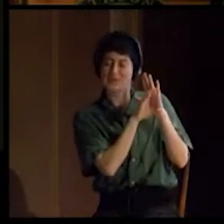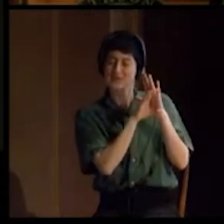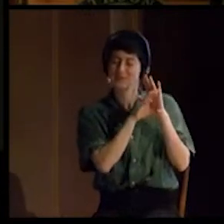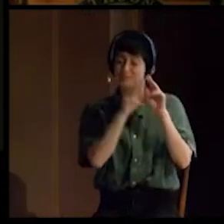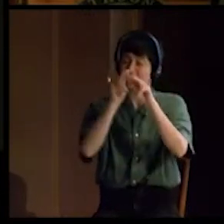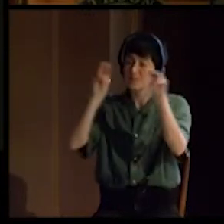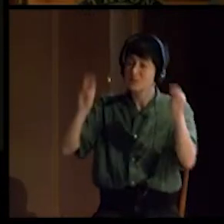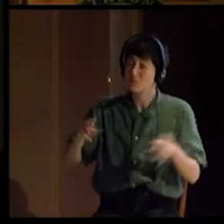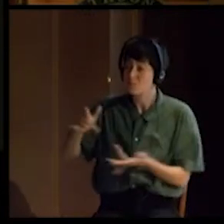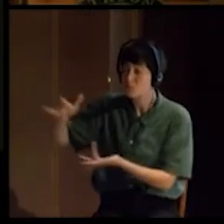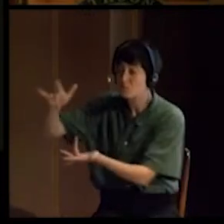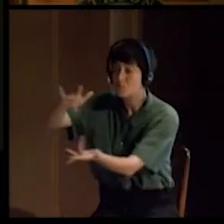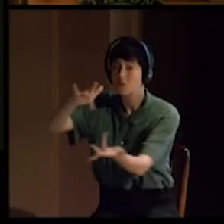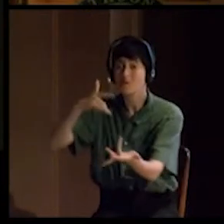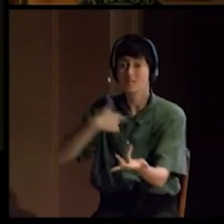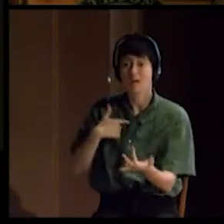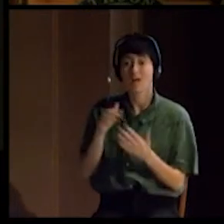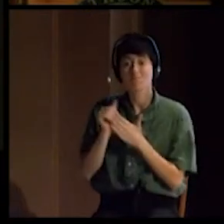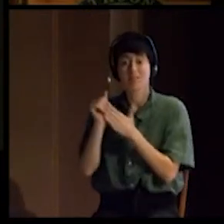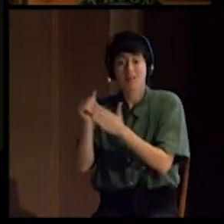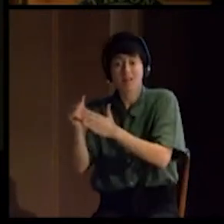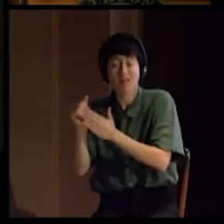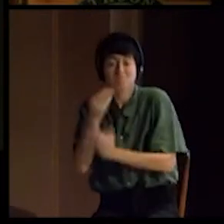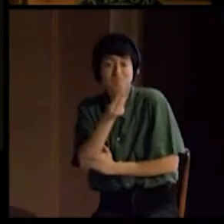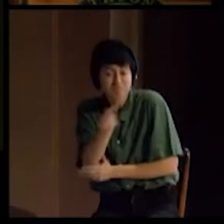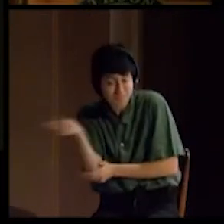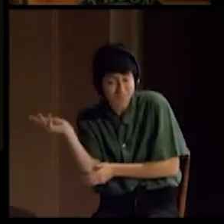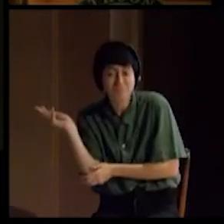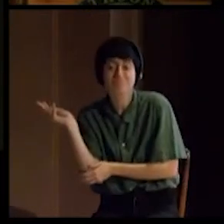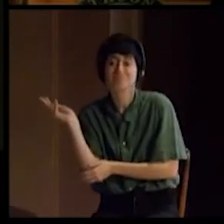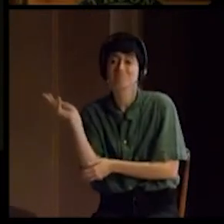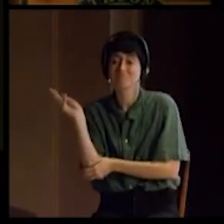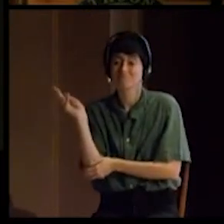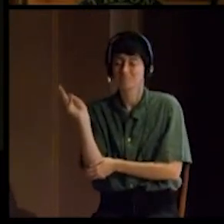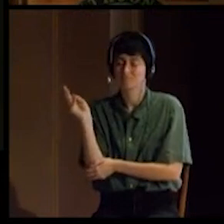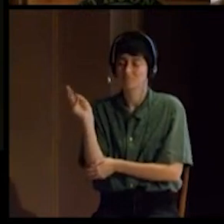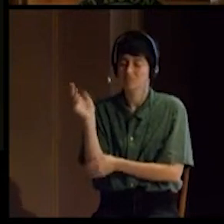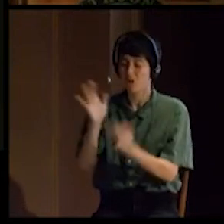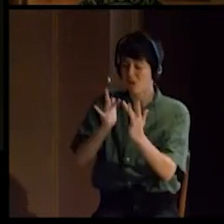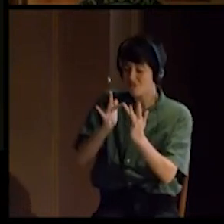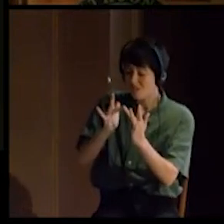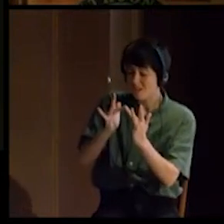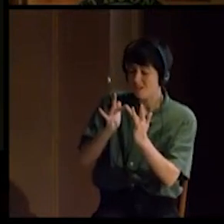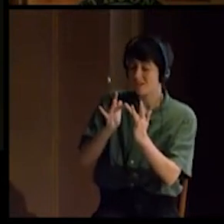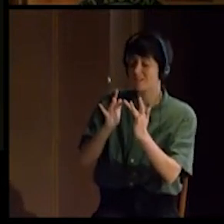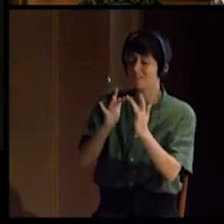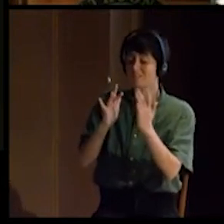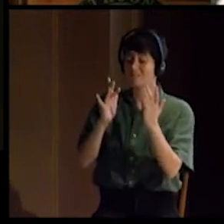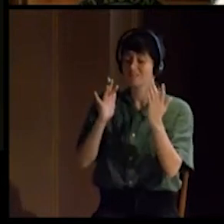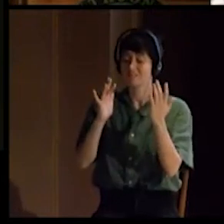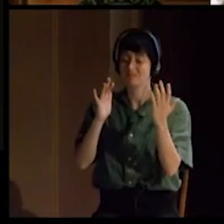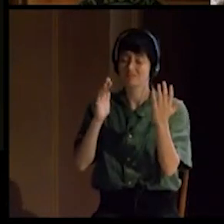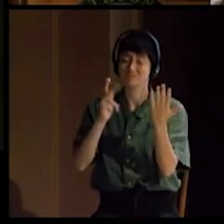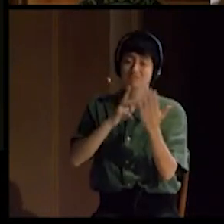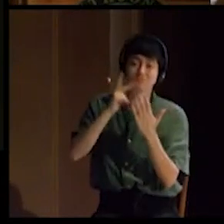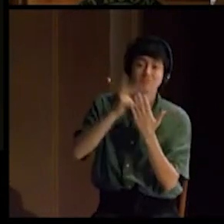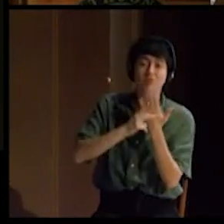I even did some really cool online programming and worked with museum experts to actually work